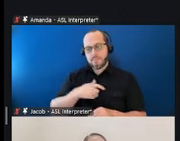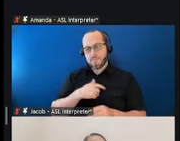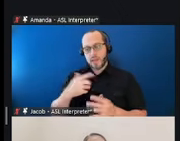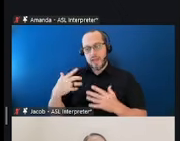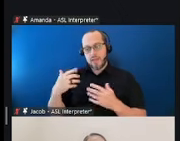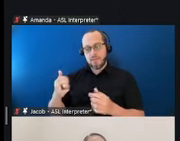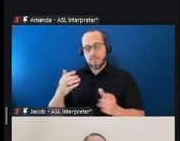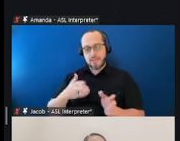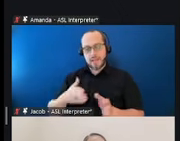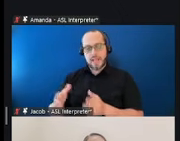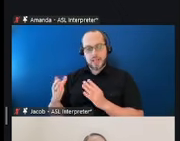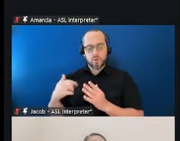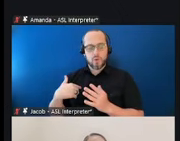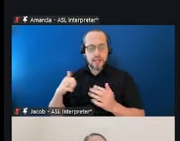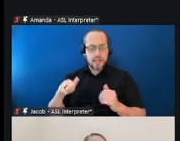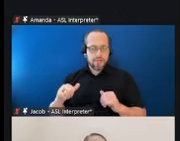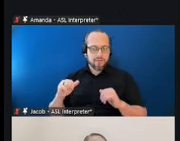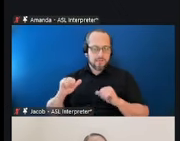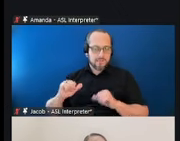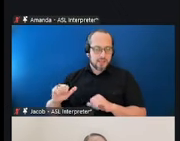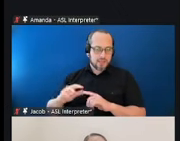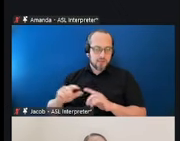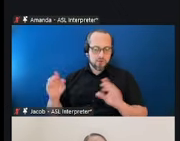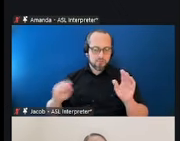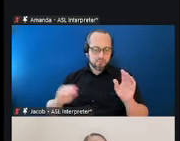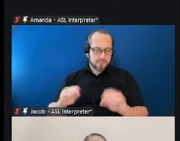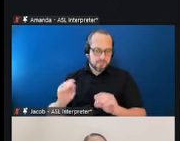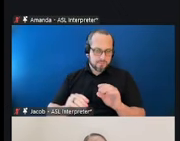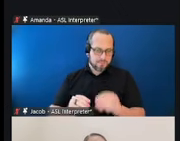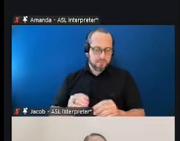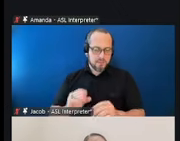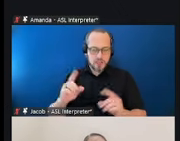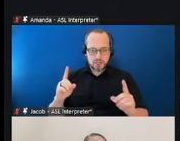we have the capability not only to pull together uh complex provider networks,